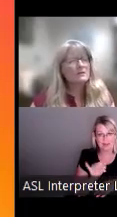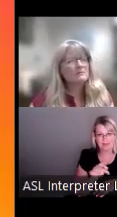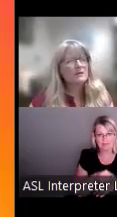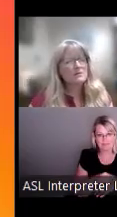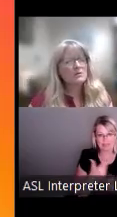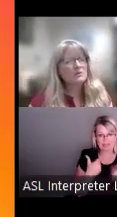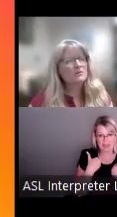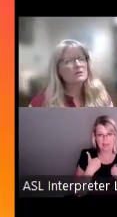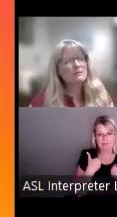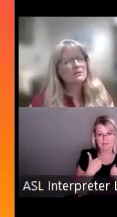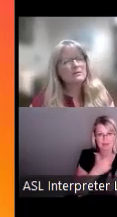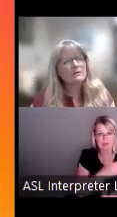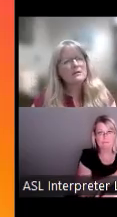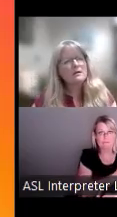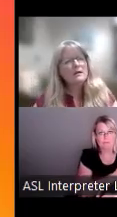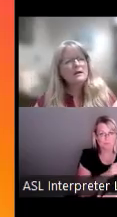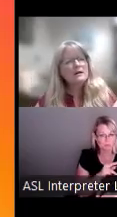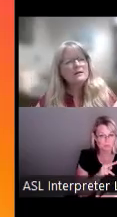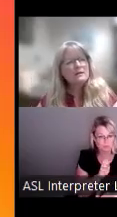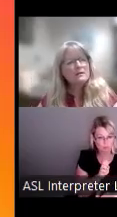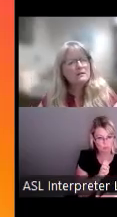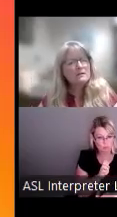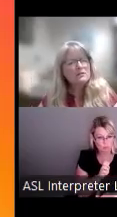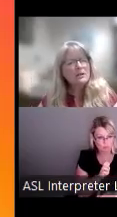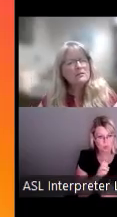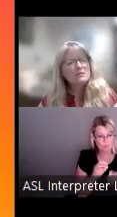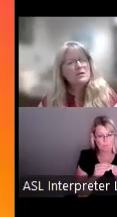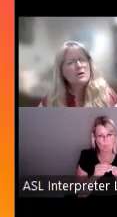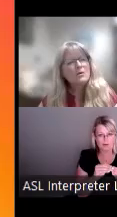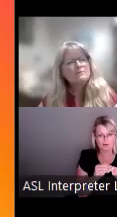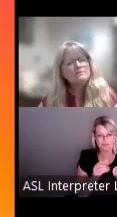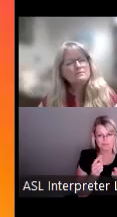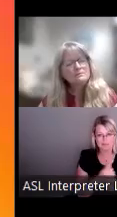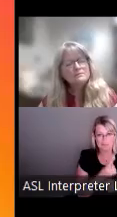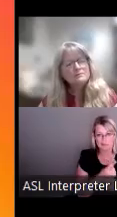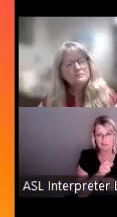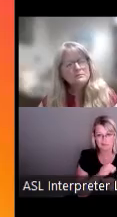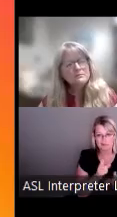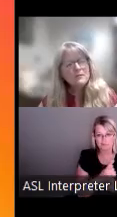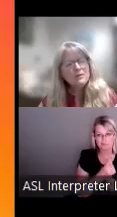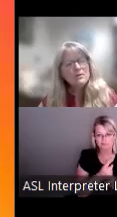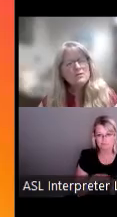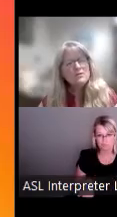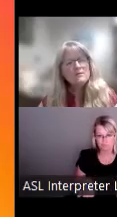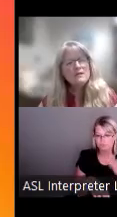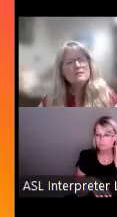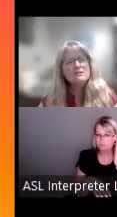muscle tone more typical of a child, so those are some things